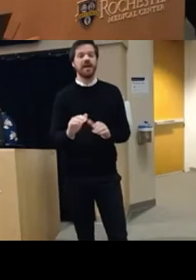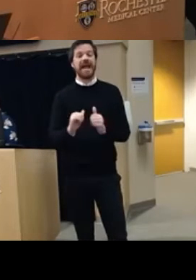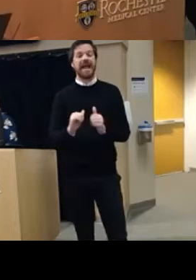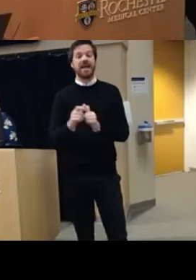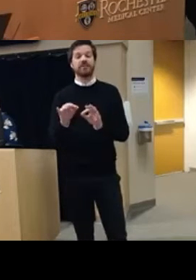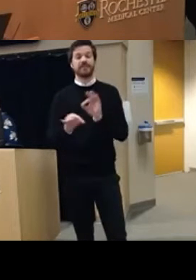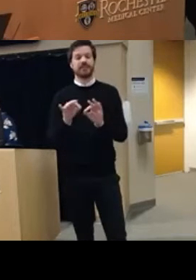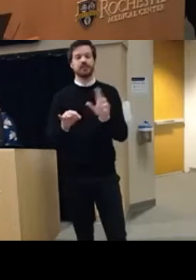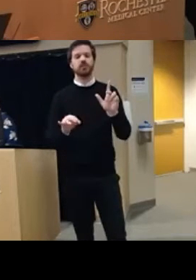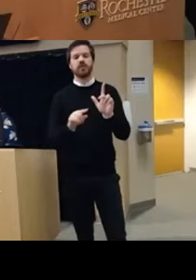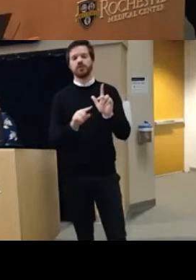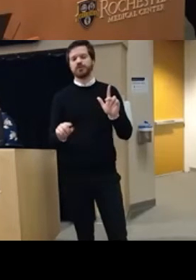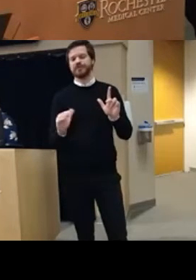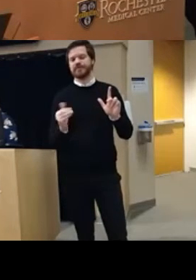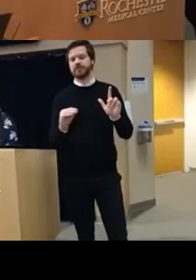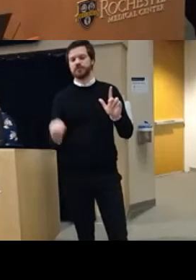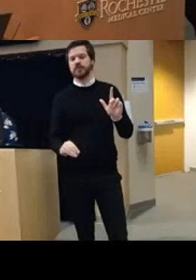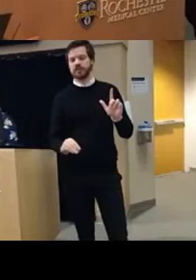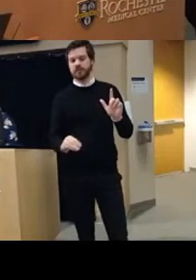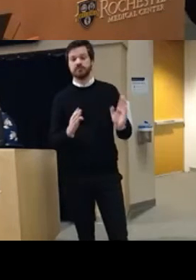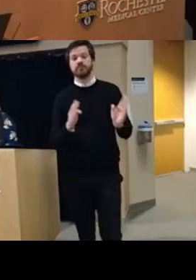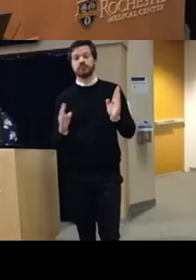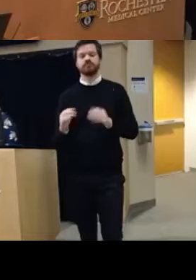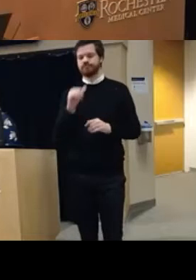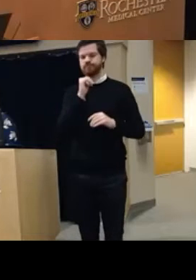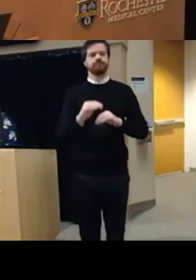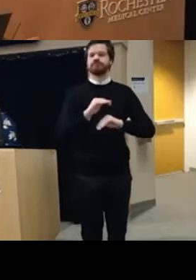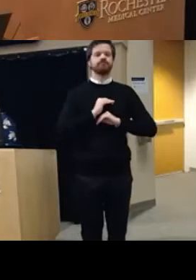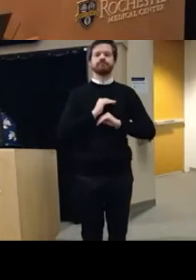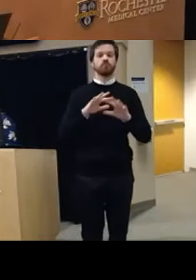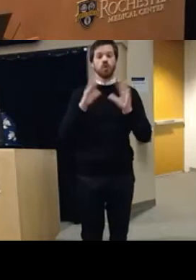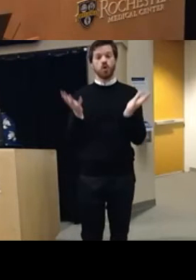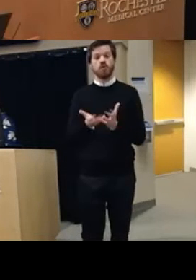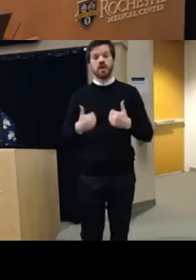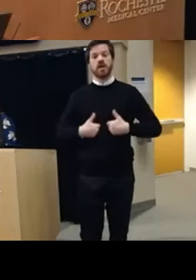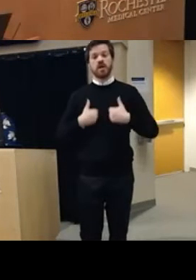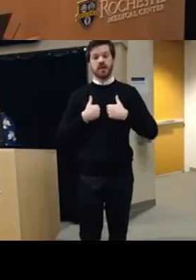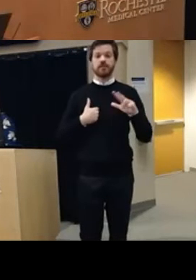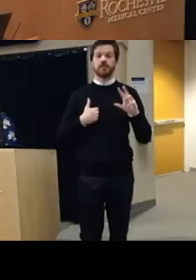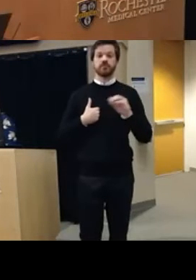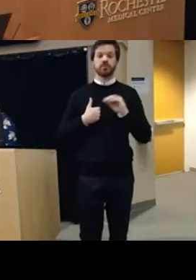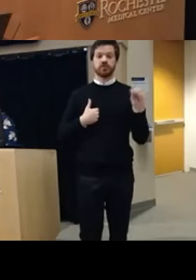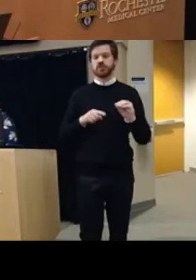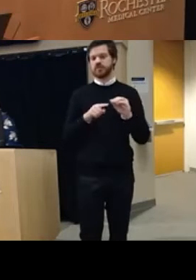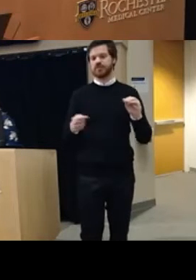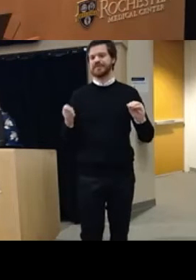from 23 to 15% and then not being satisfied if the overall life was reduced from 37 to 16 um